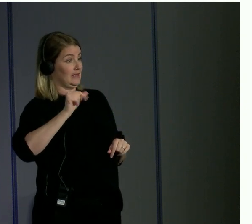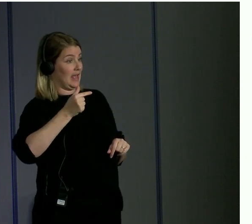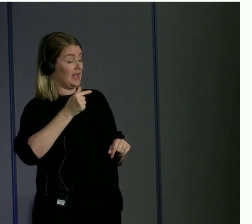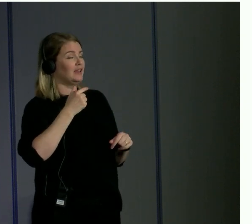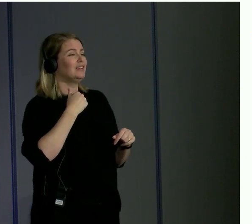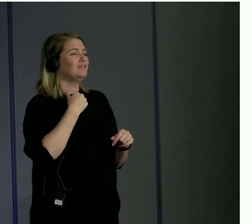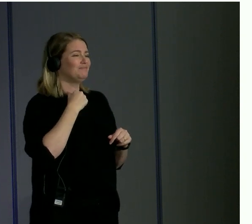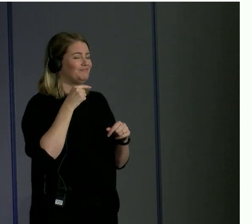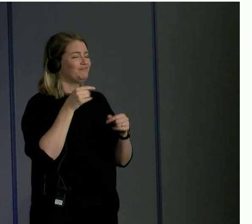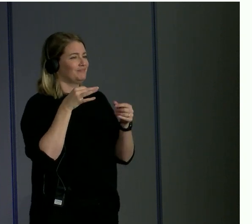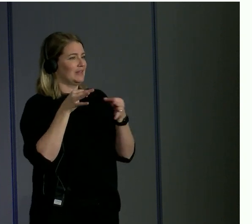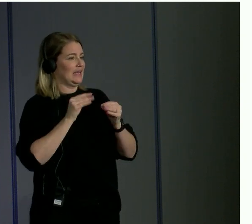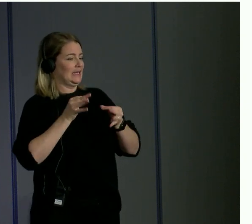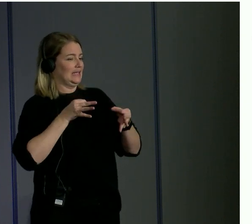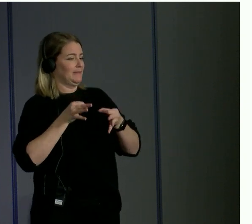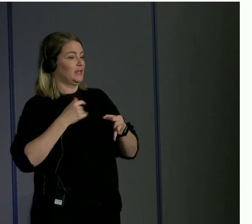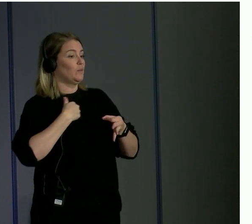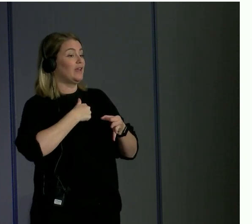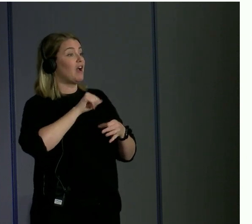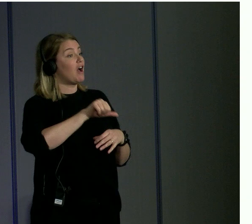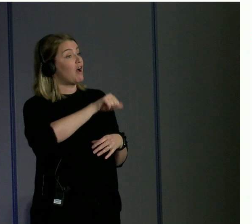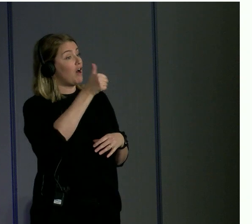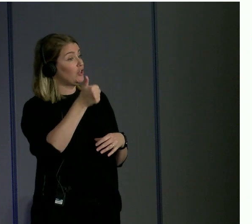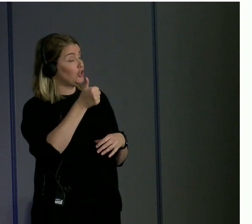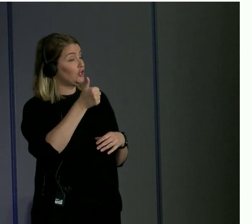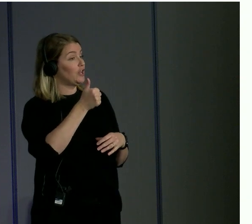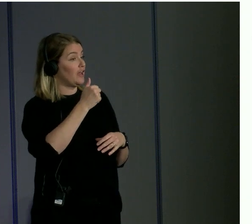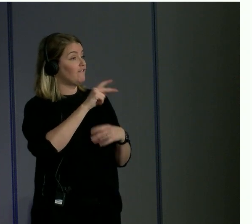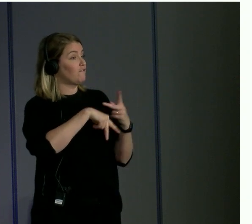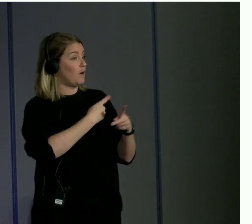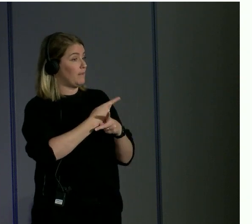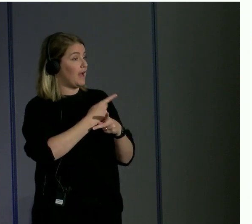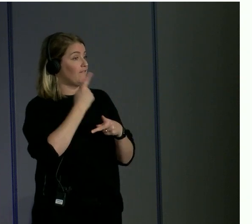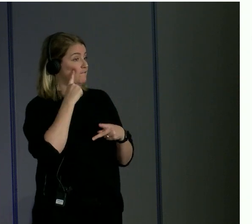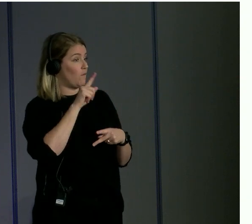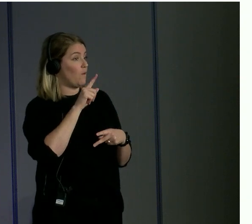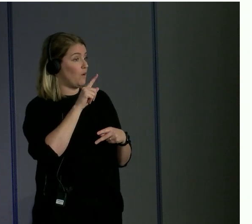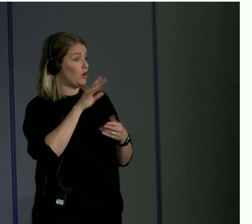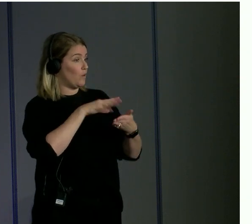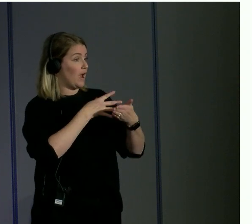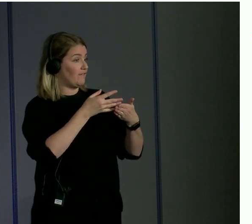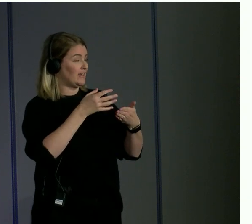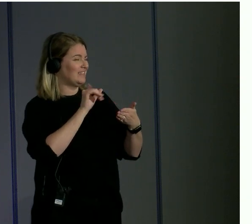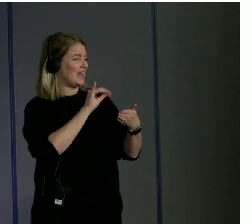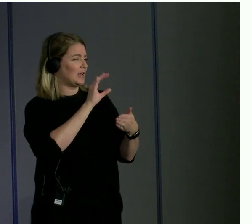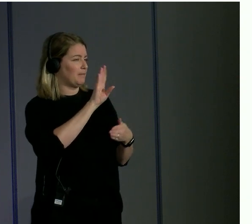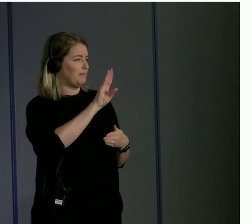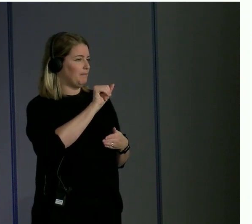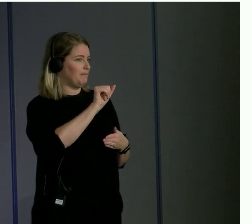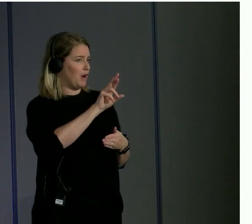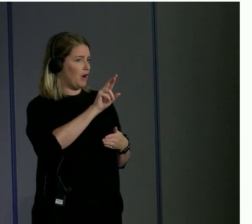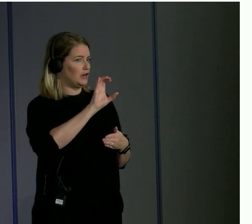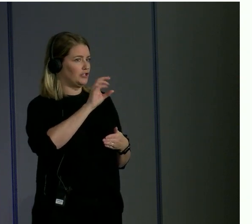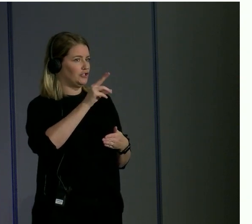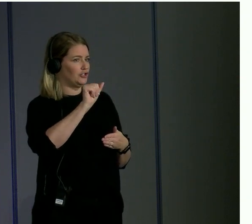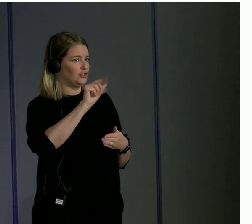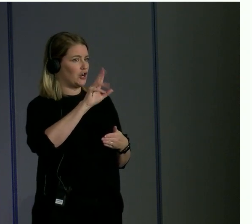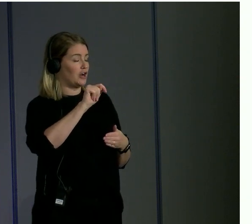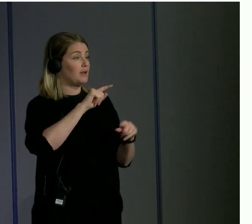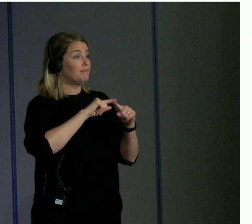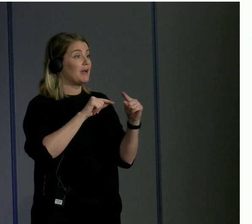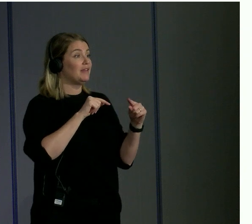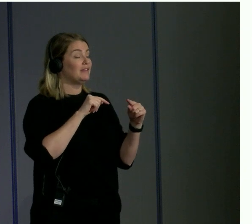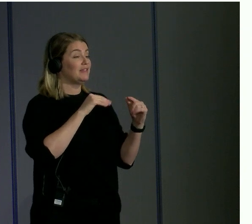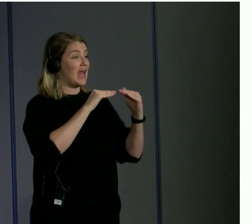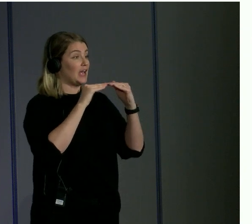format of a graphic, in this case, a bar chart. The equitable experience is not the same. Right?